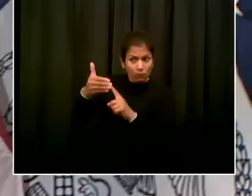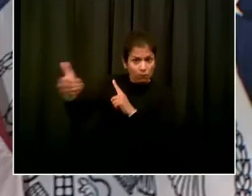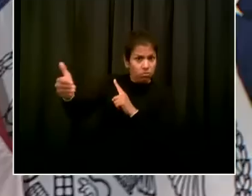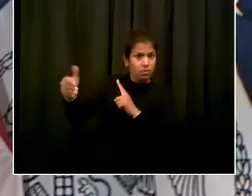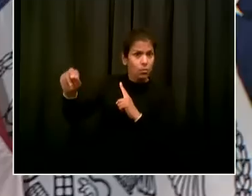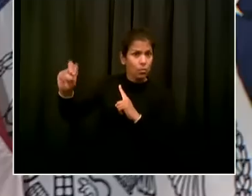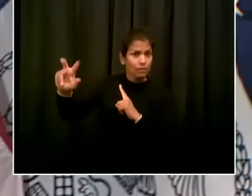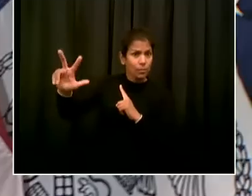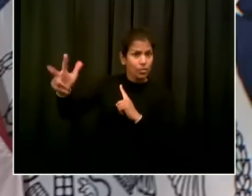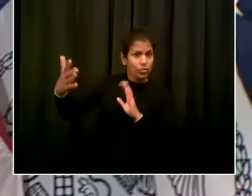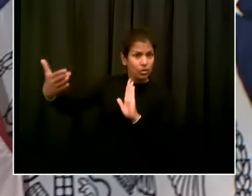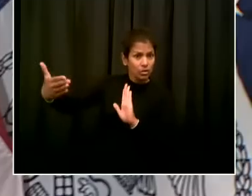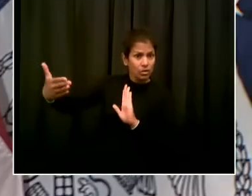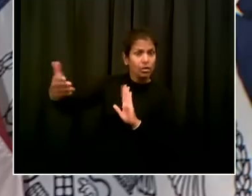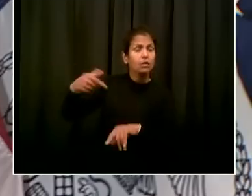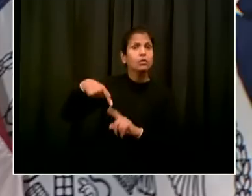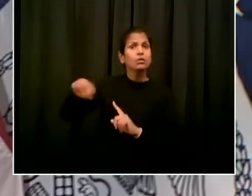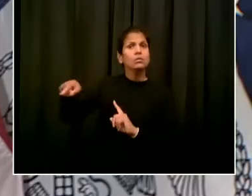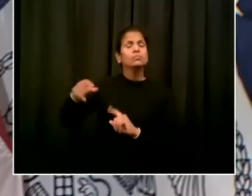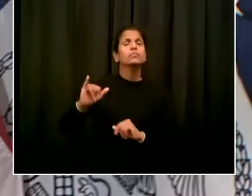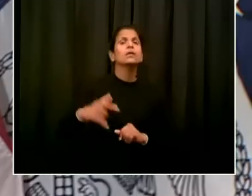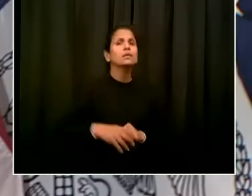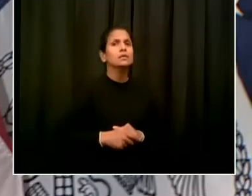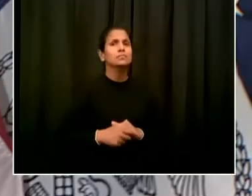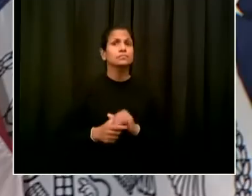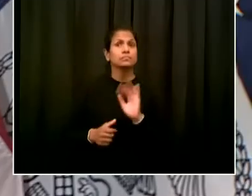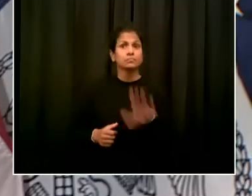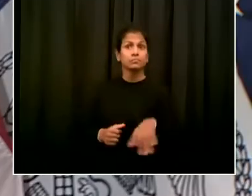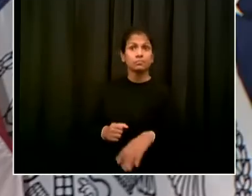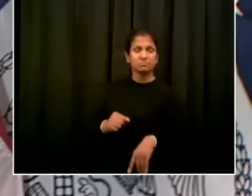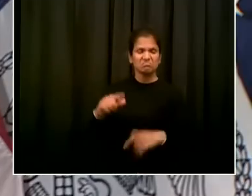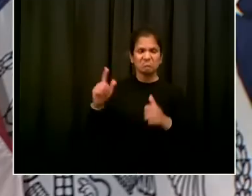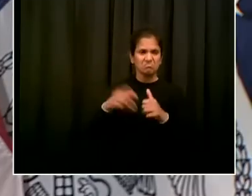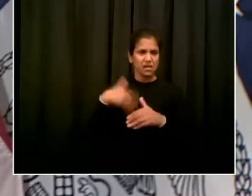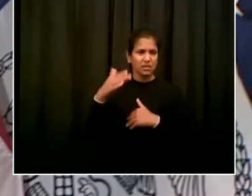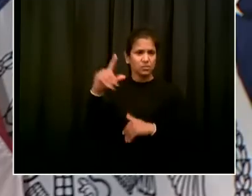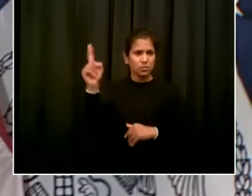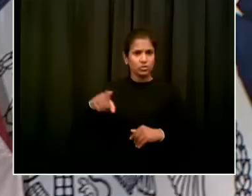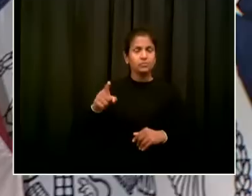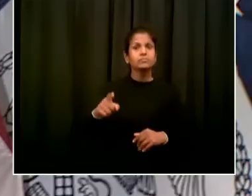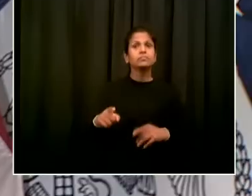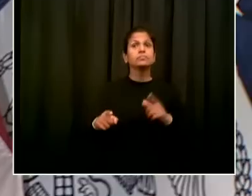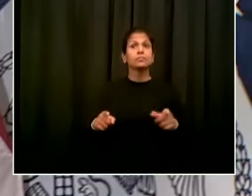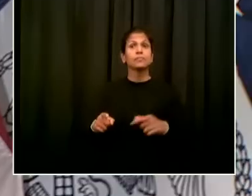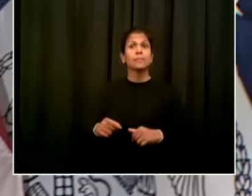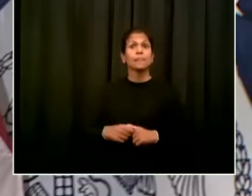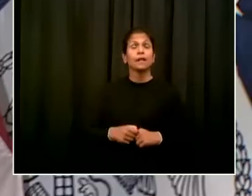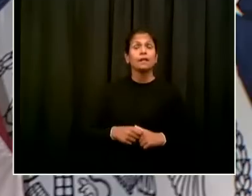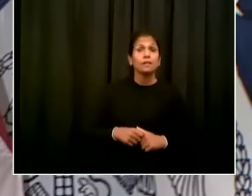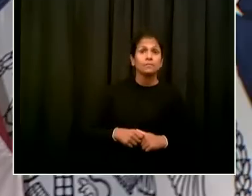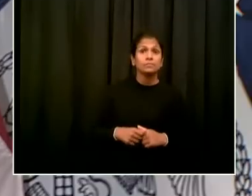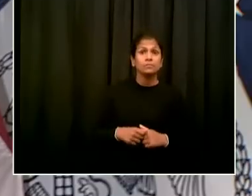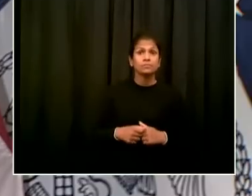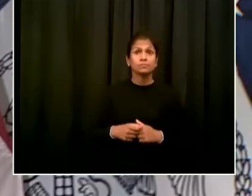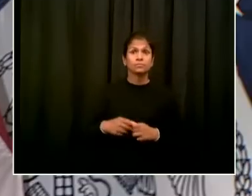QUESTION INVOLVES THIS CURRENT PERIOD. WHEN YOU ARE SATISFIED THAT THE NUMBERS ARE DOWN, ARE YOU